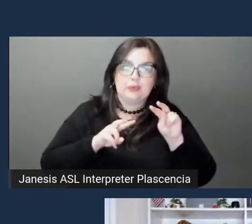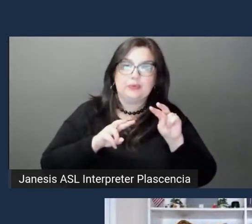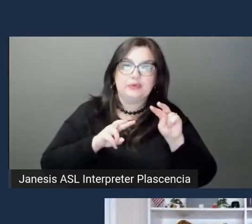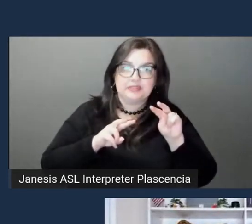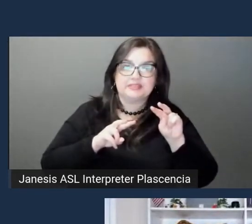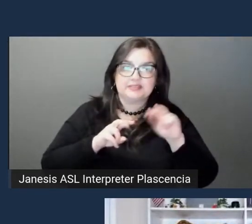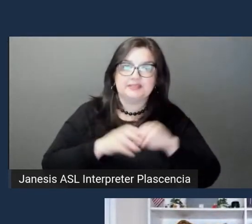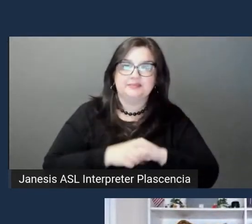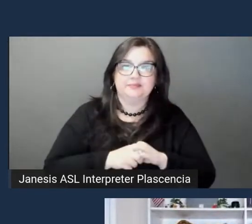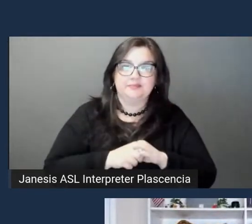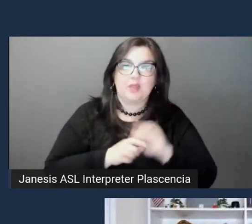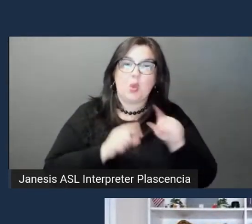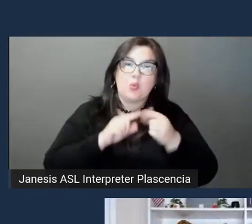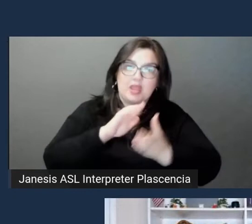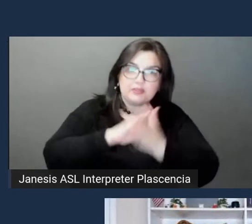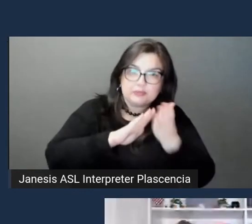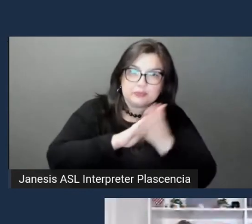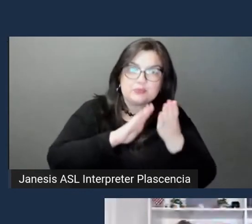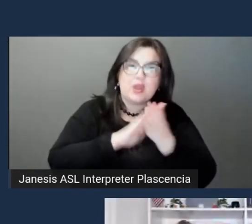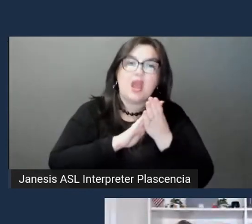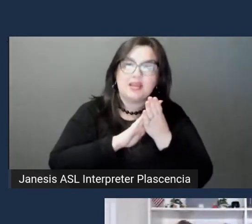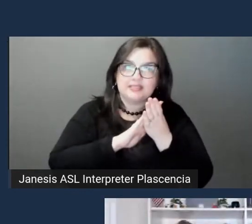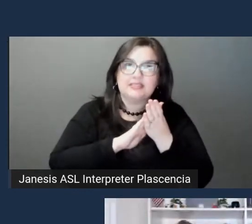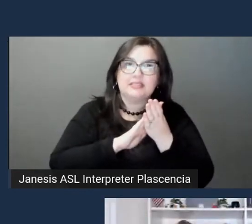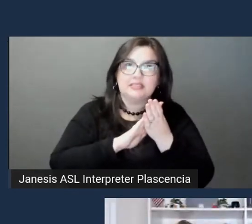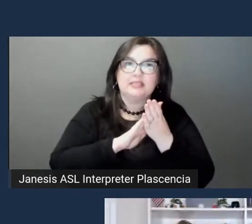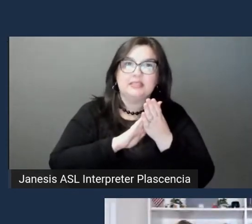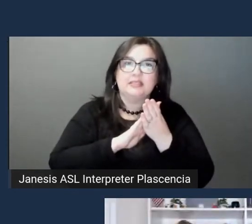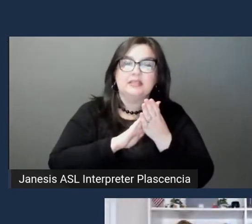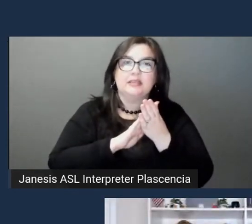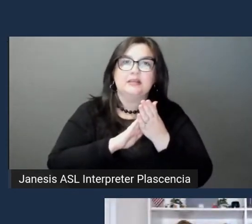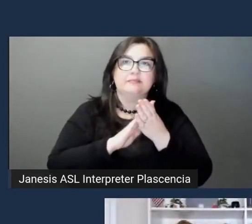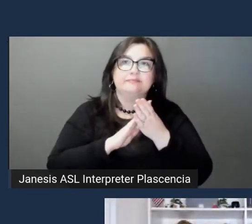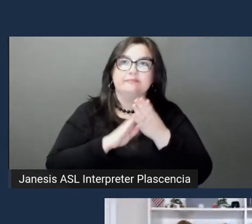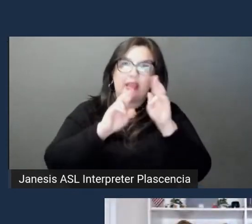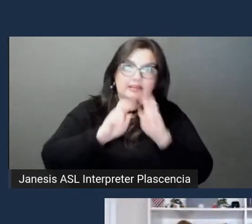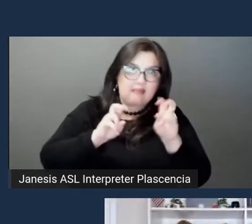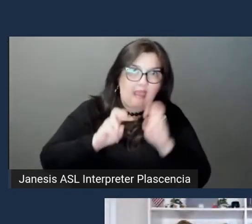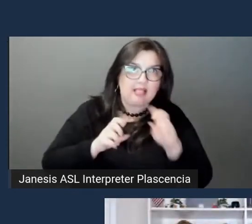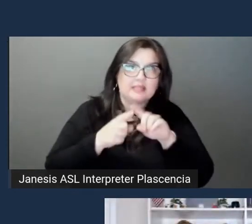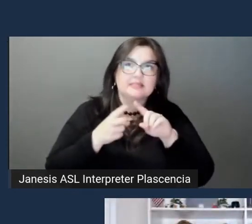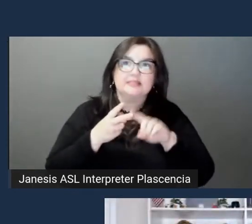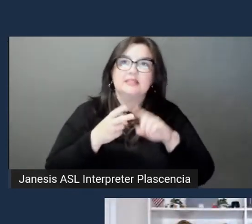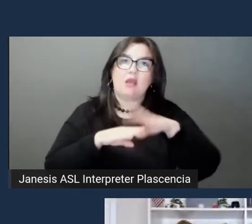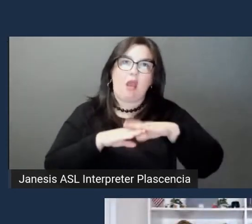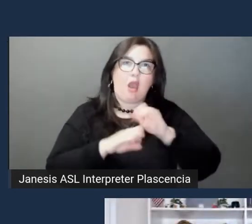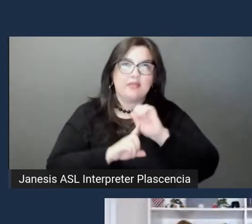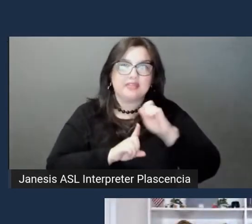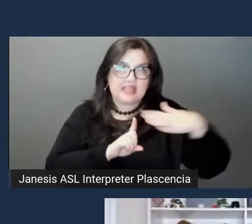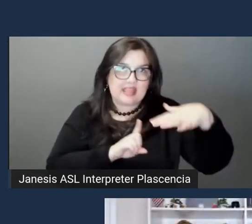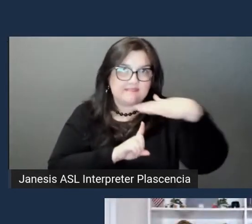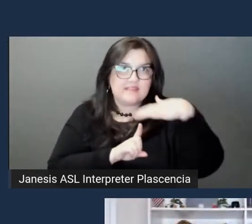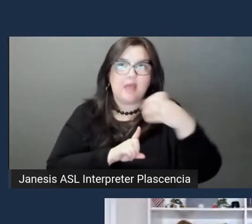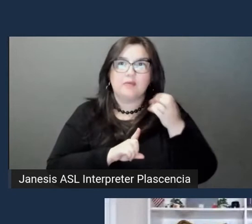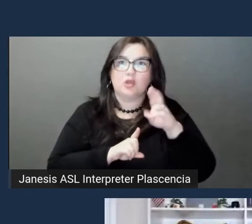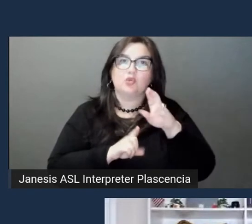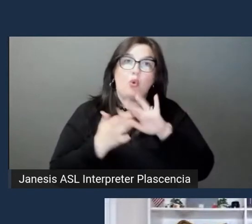when network traffic is less, in your environment or you're actually gonna beef up network command, right,